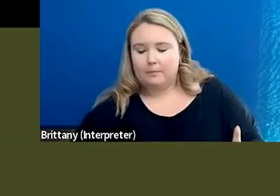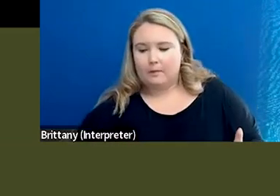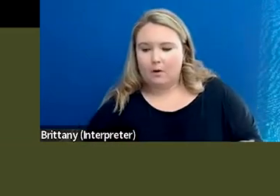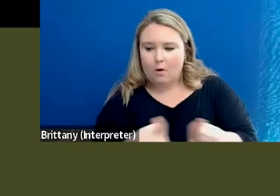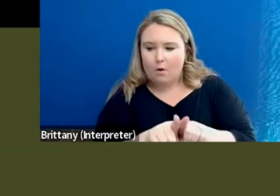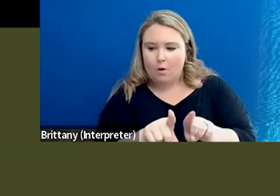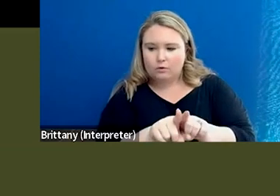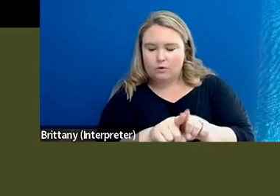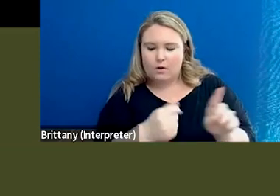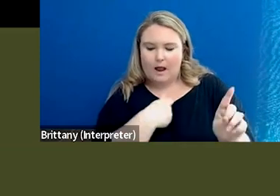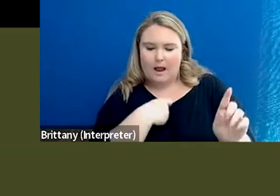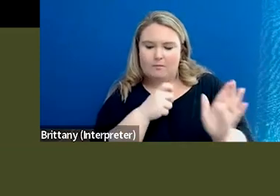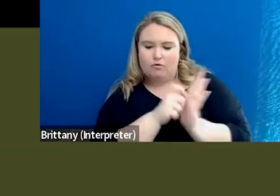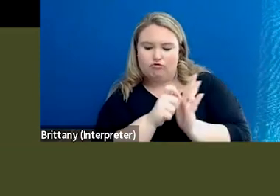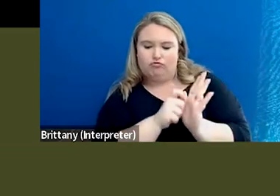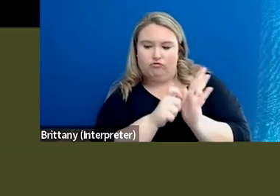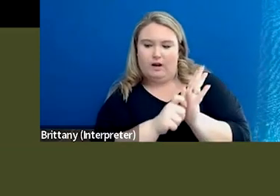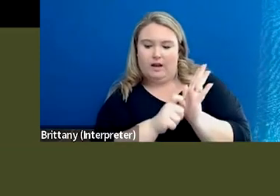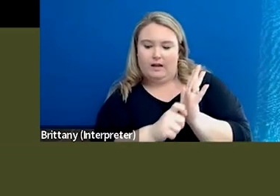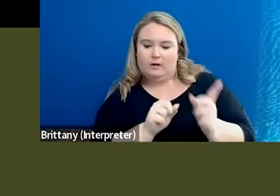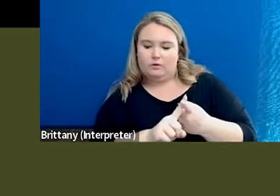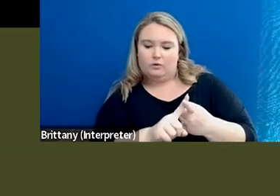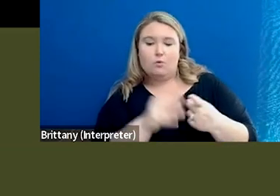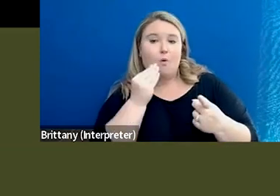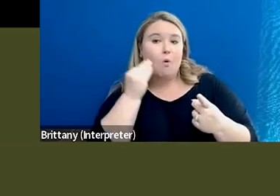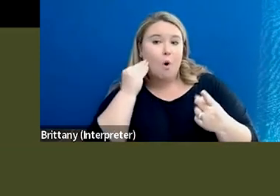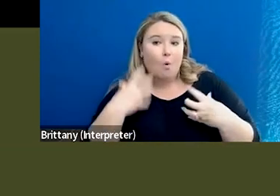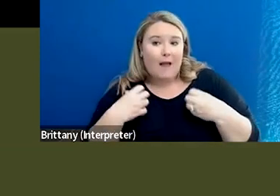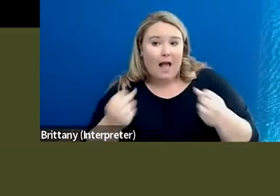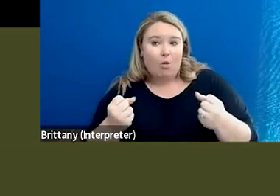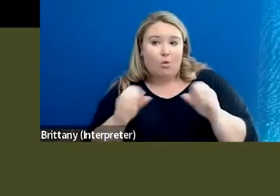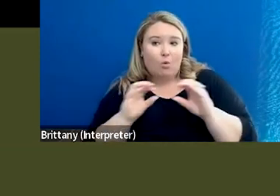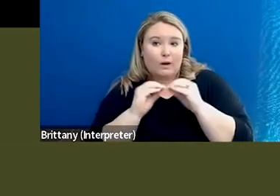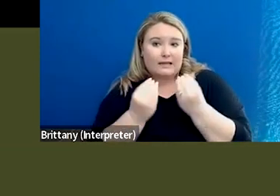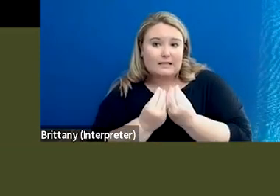home health aid programs and organizations, which they haven't been to my apartment